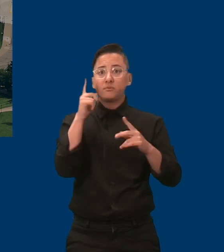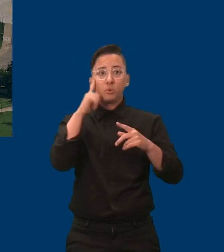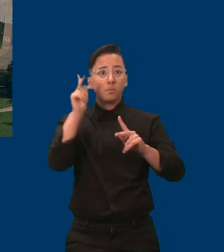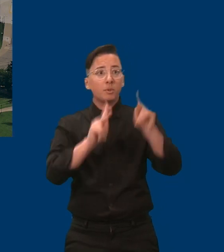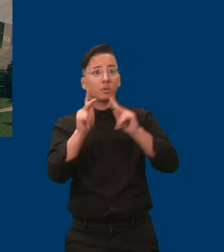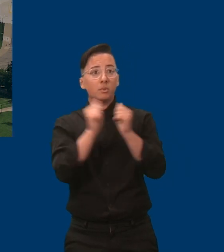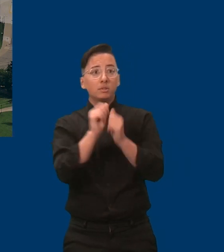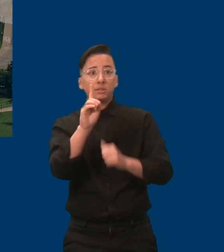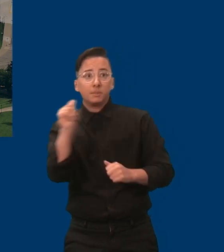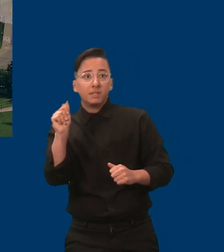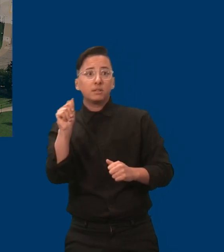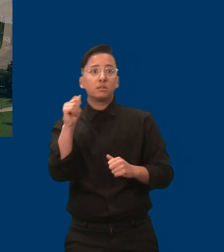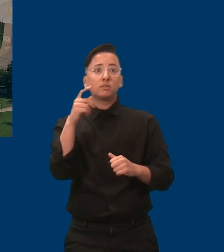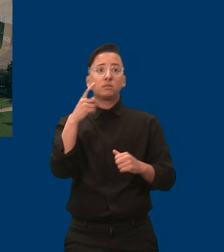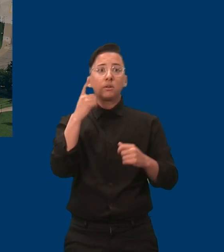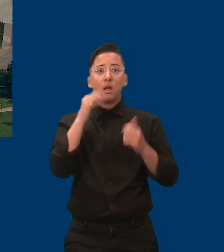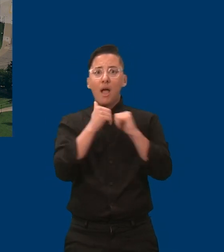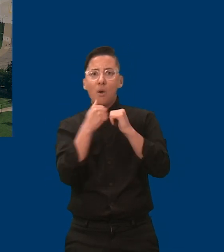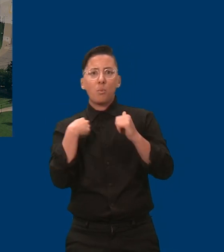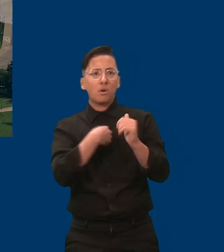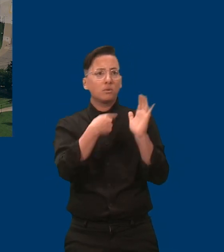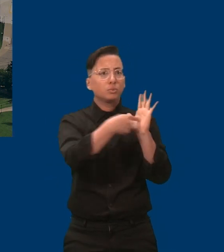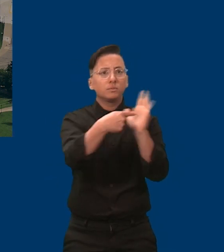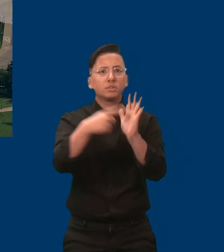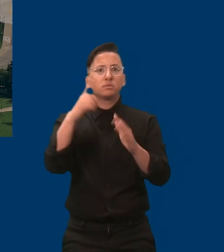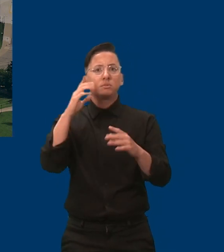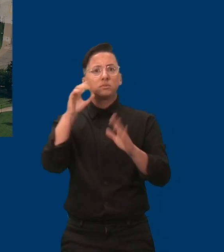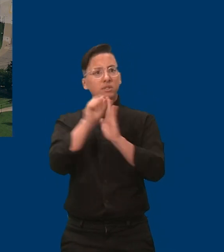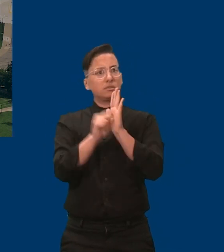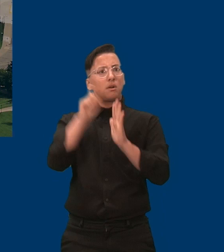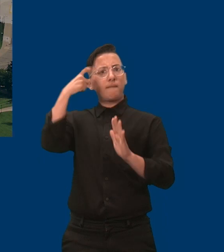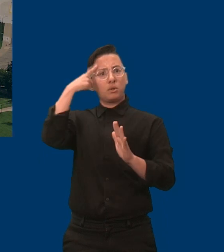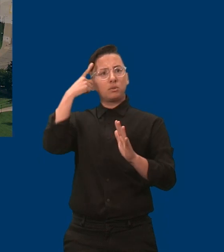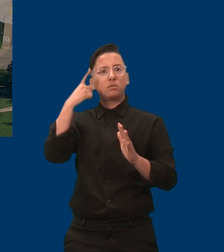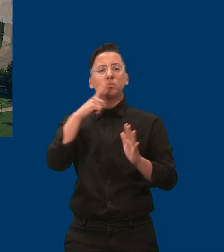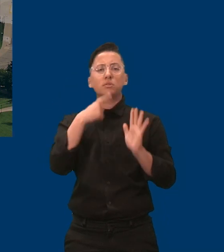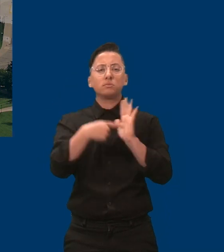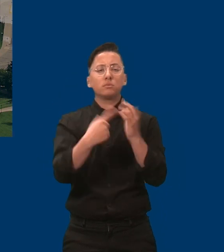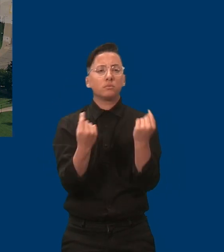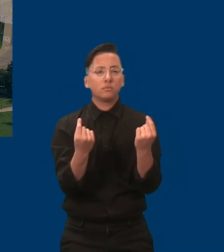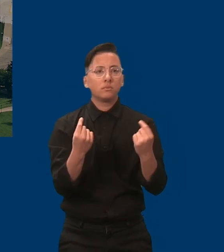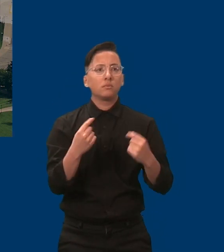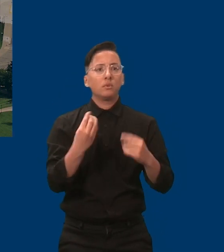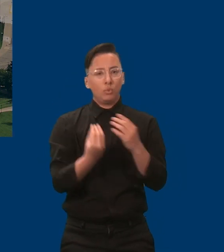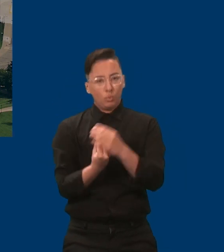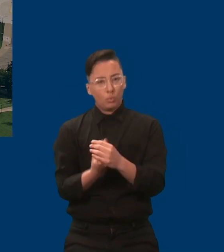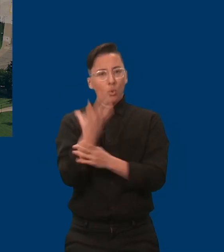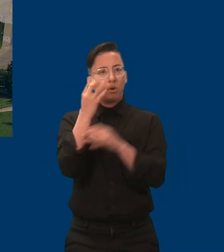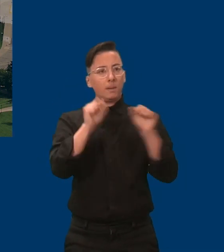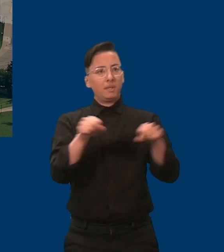This includes growing the capacity of the Minnesota Council on Disability so that we can be a stronger and more